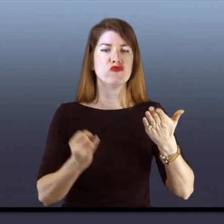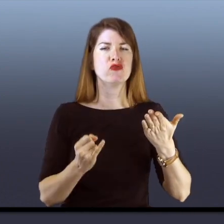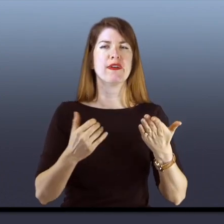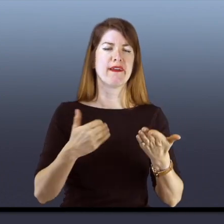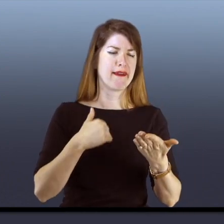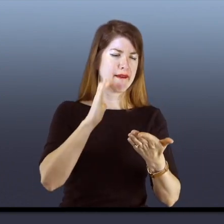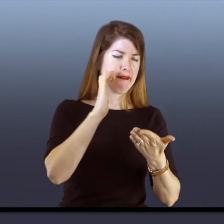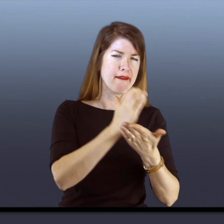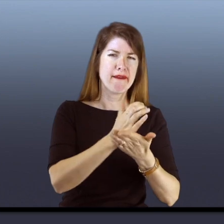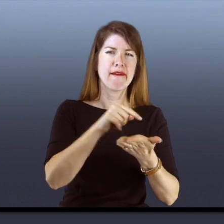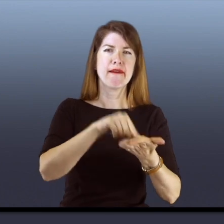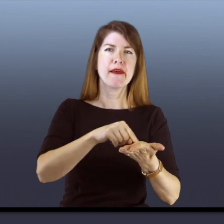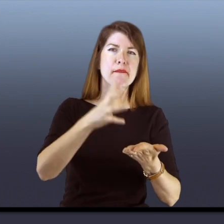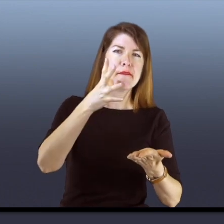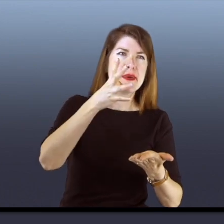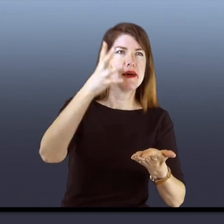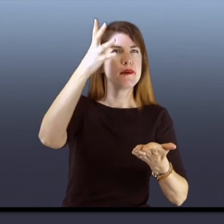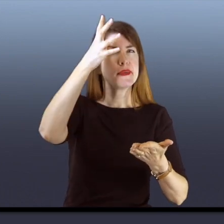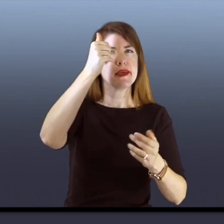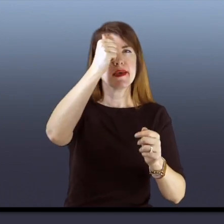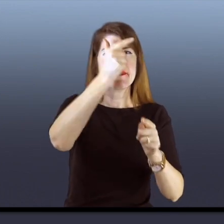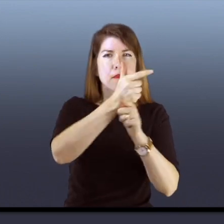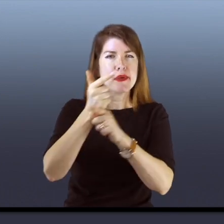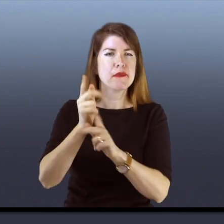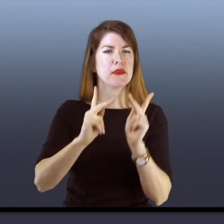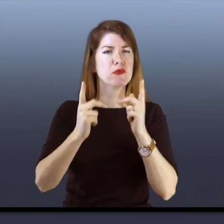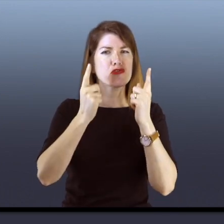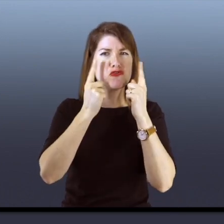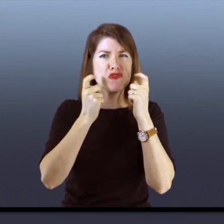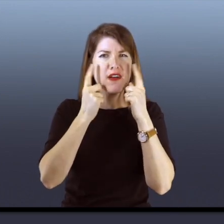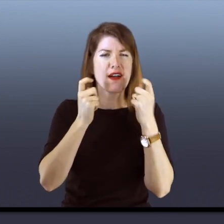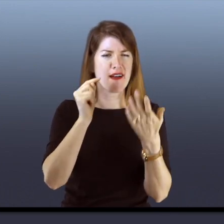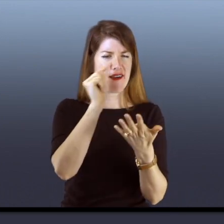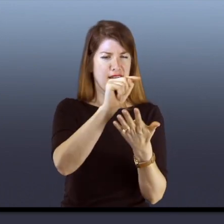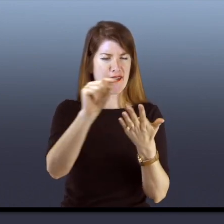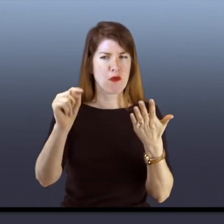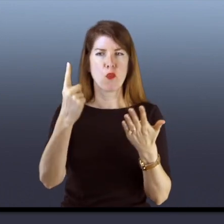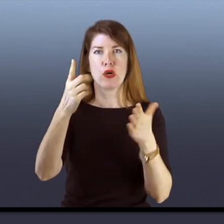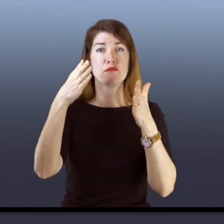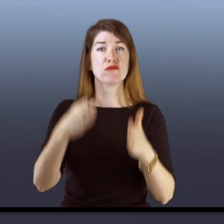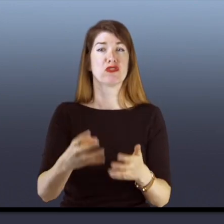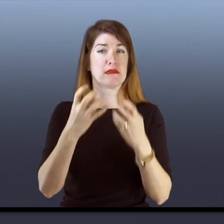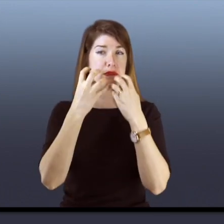And it was like mom, dad and a couple brothers, people were crying, and one person was yelling,